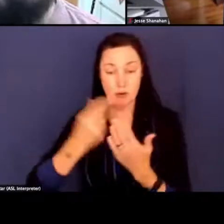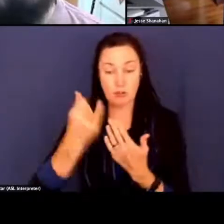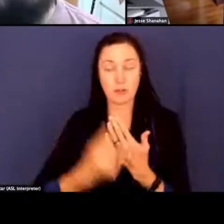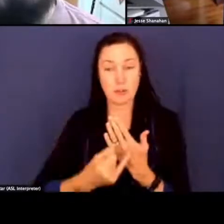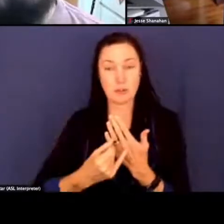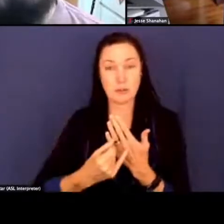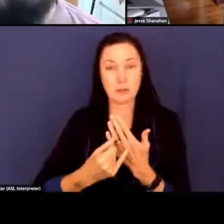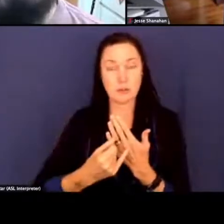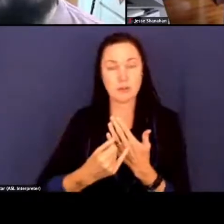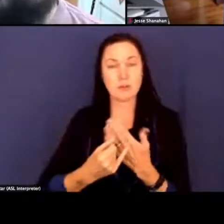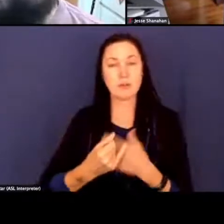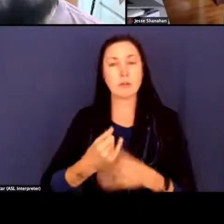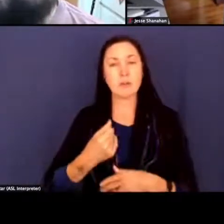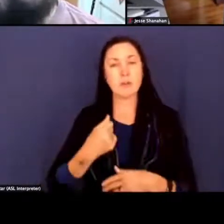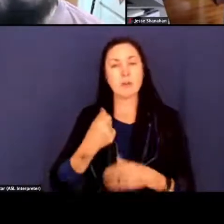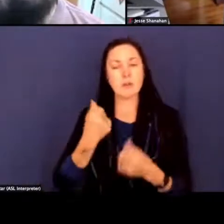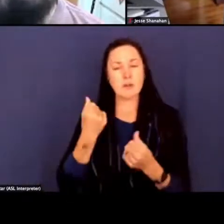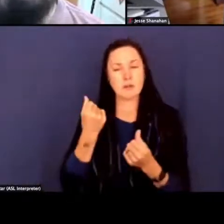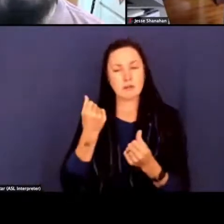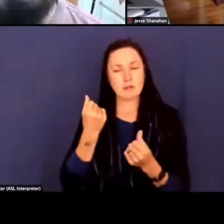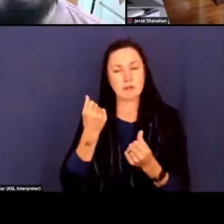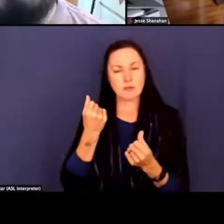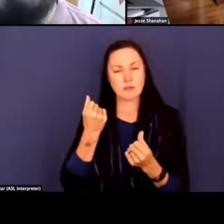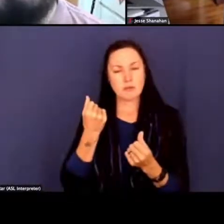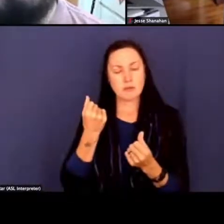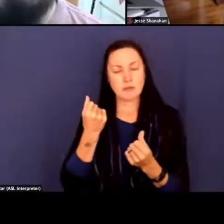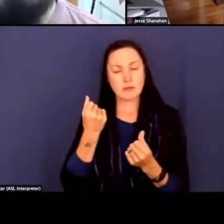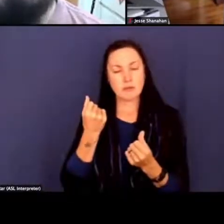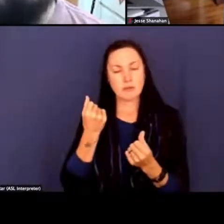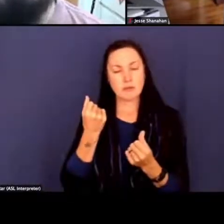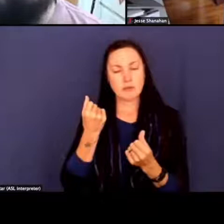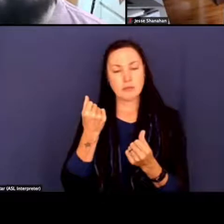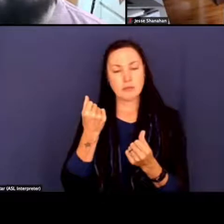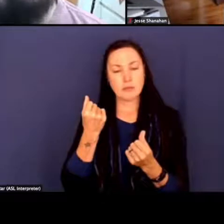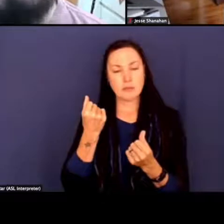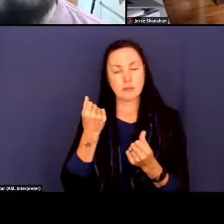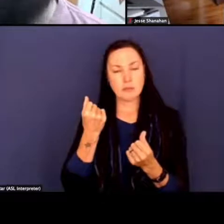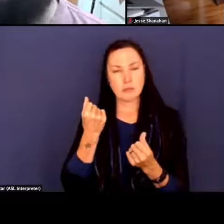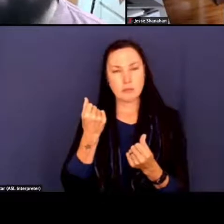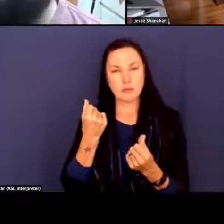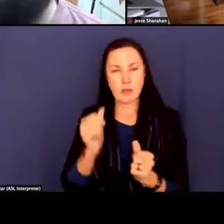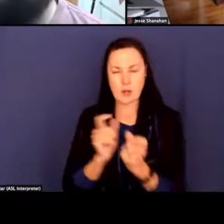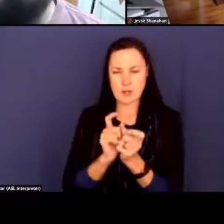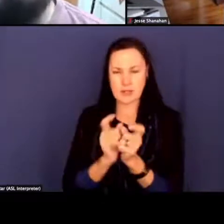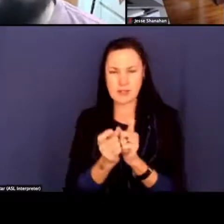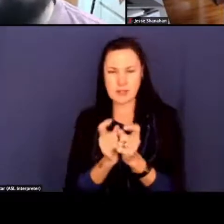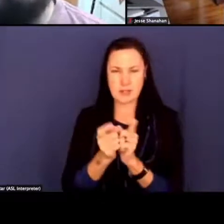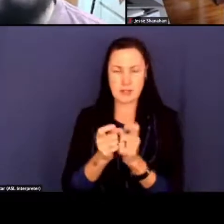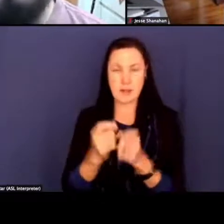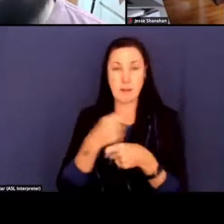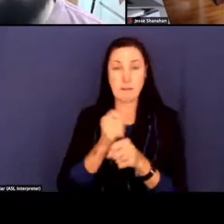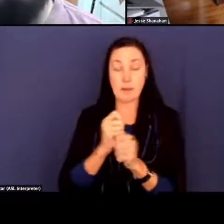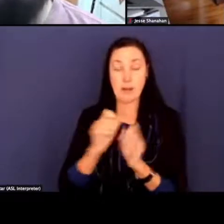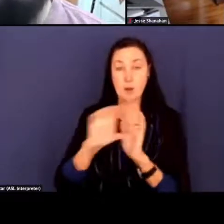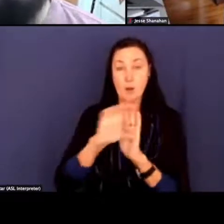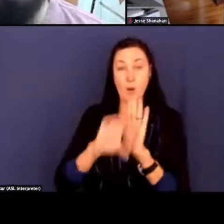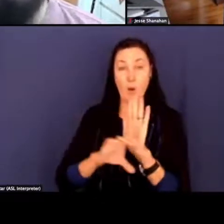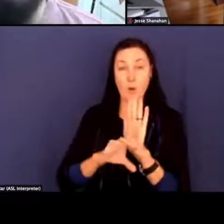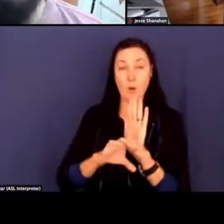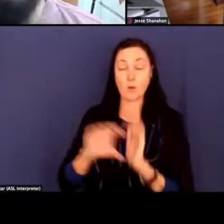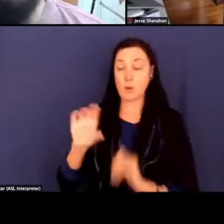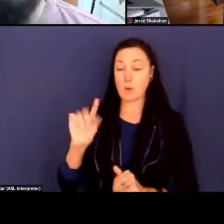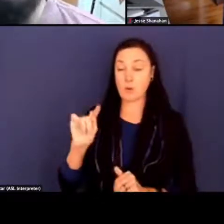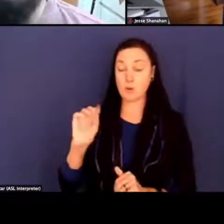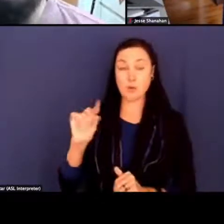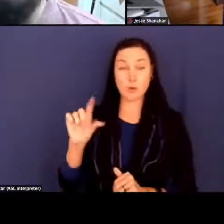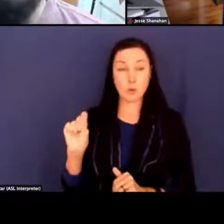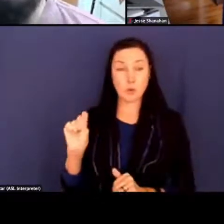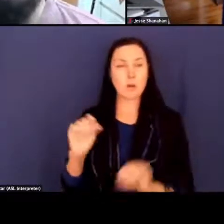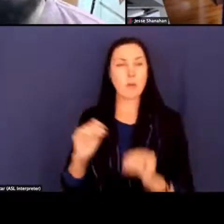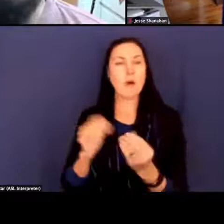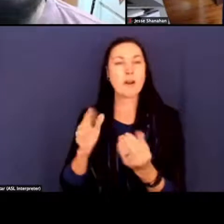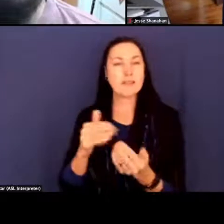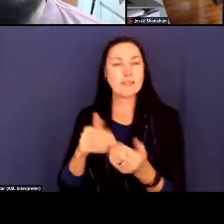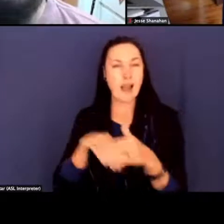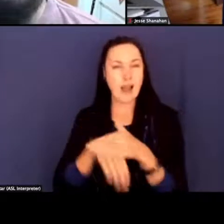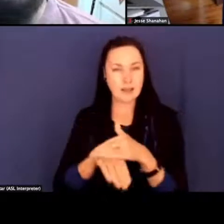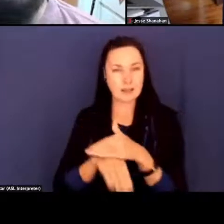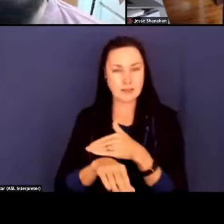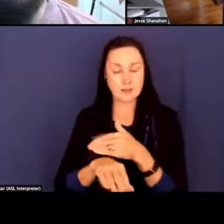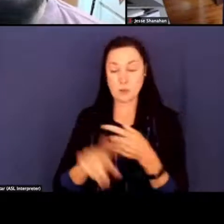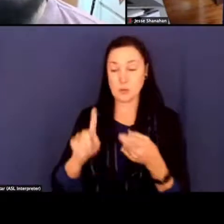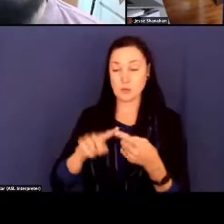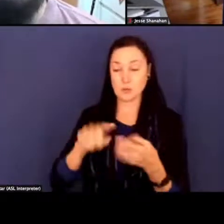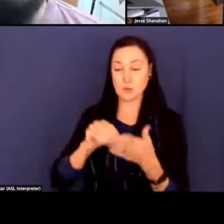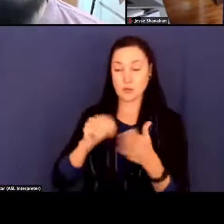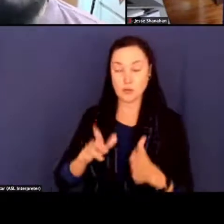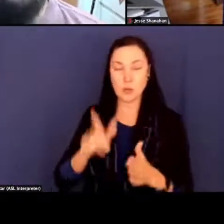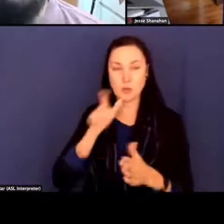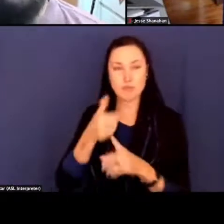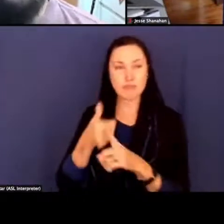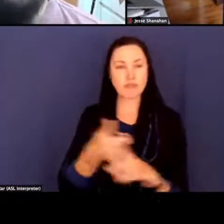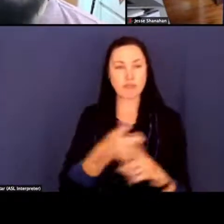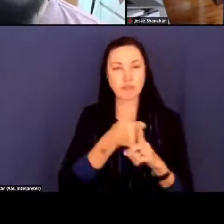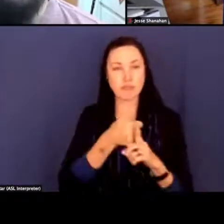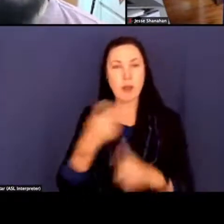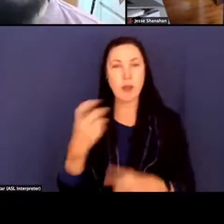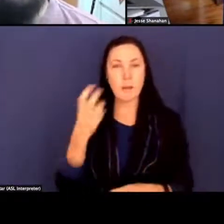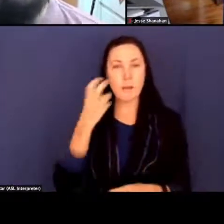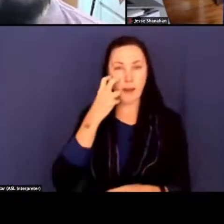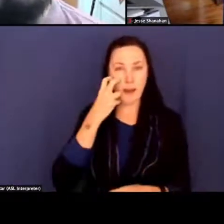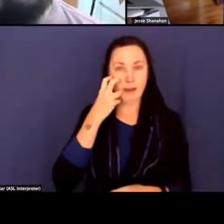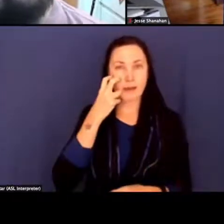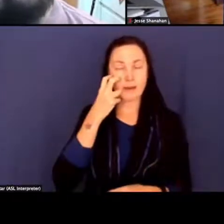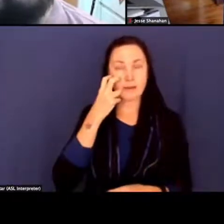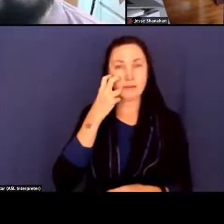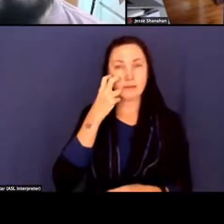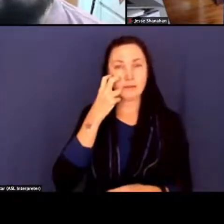to make the coding tools more accessible to students who are blind